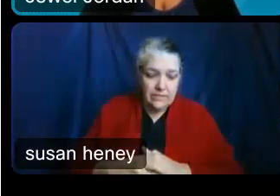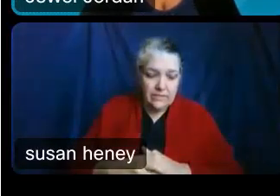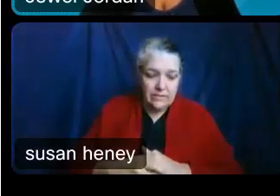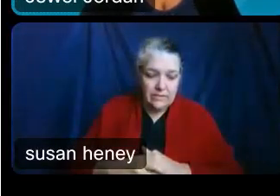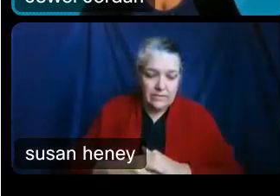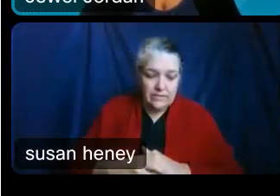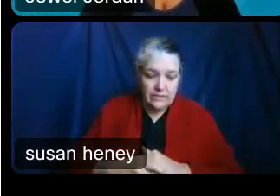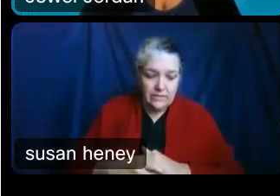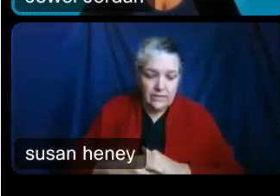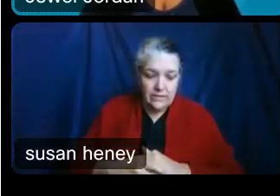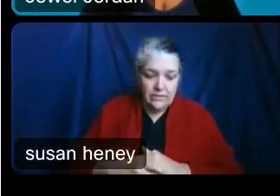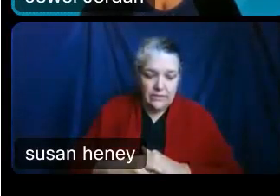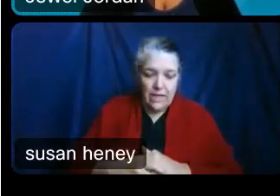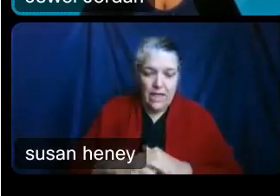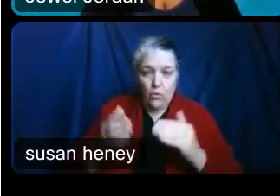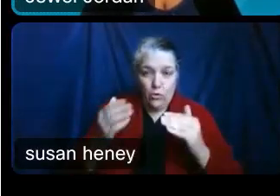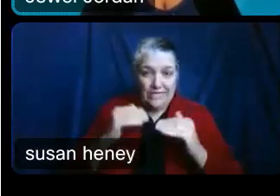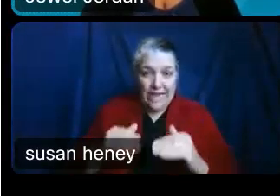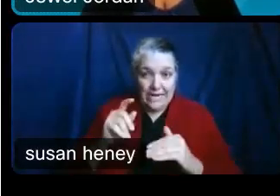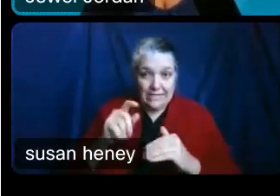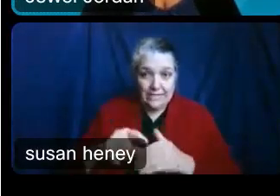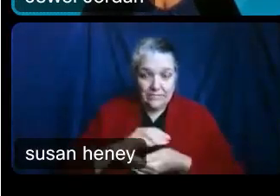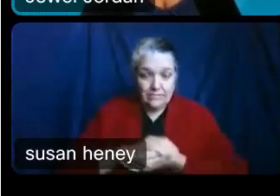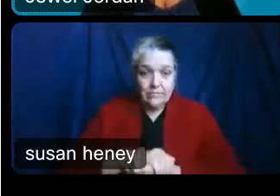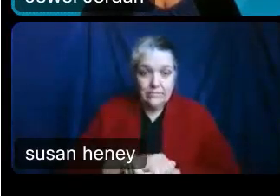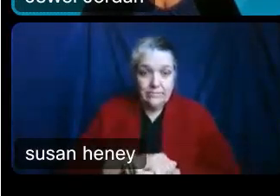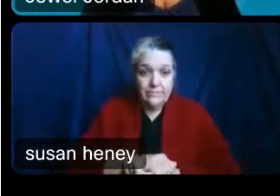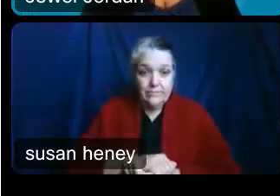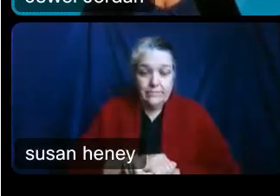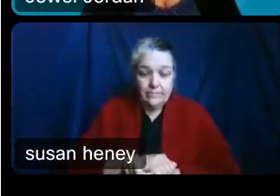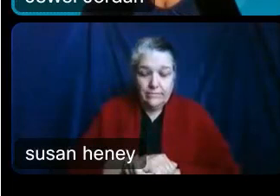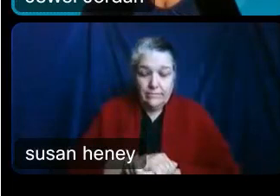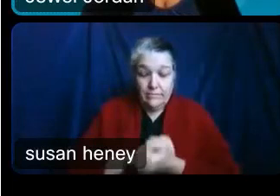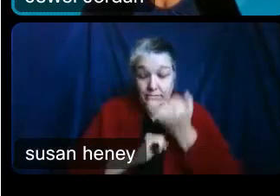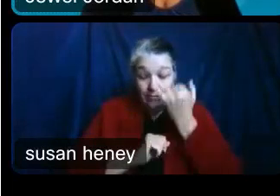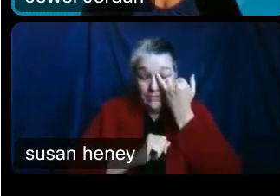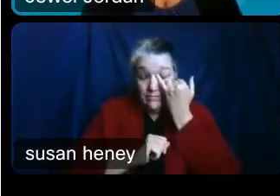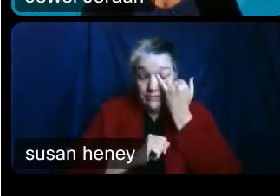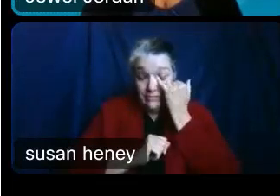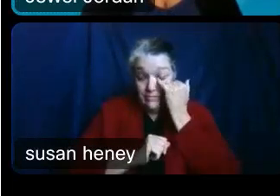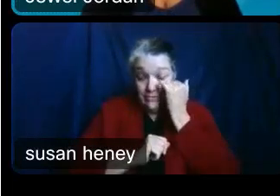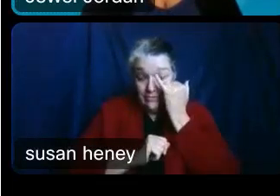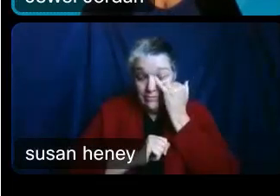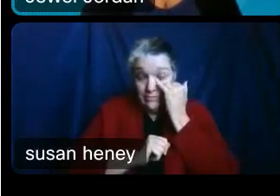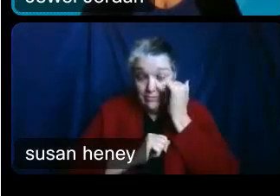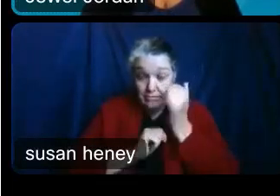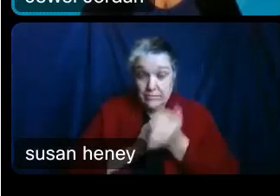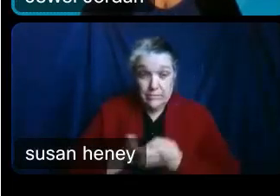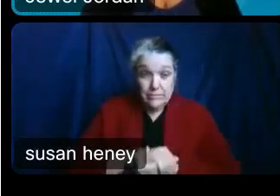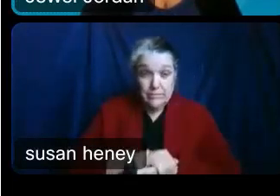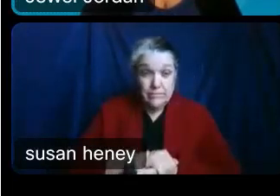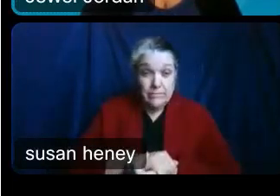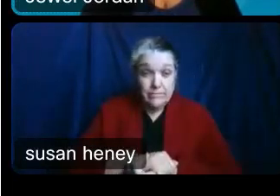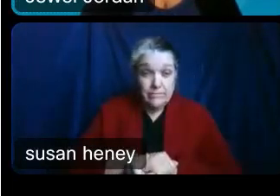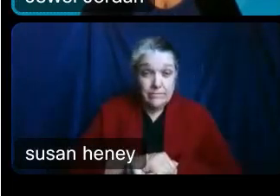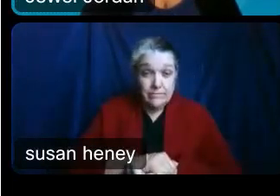meantime, we're going to move on to the next question. The next question comes from Laura